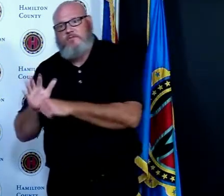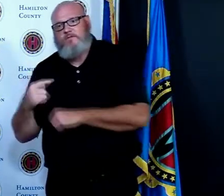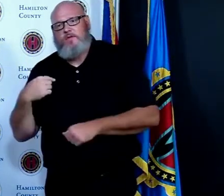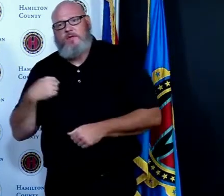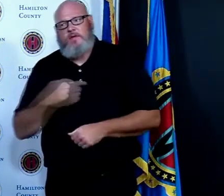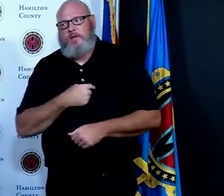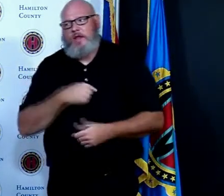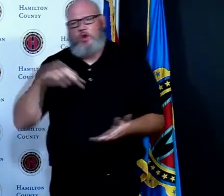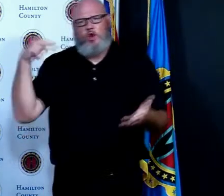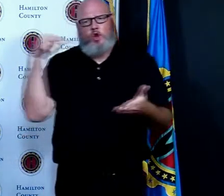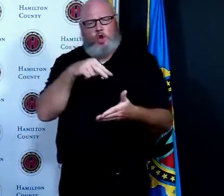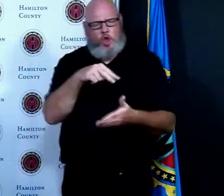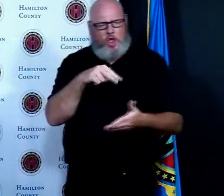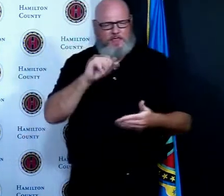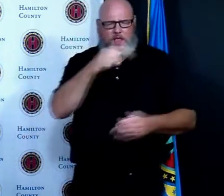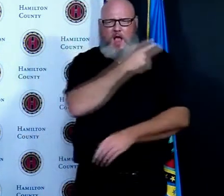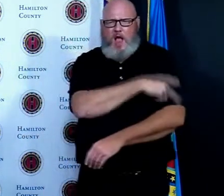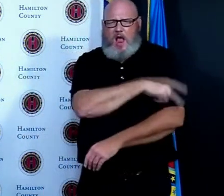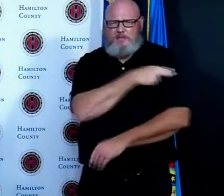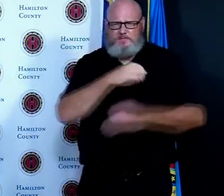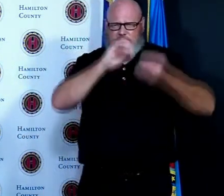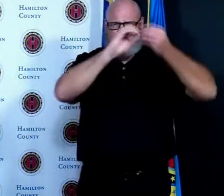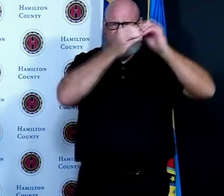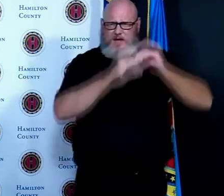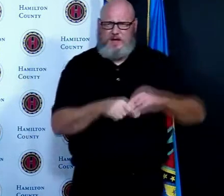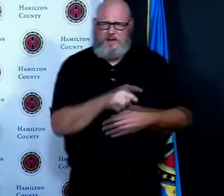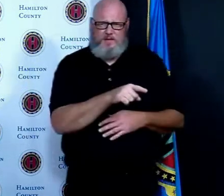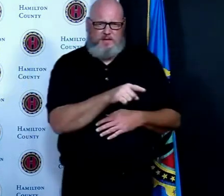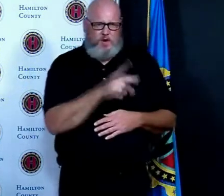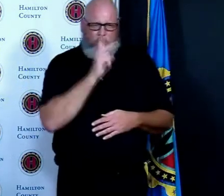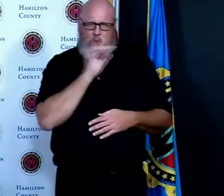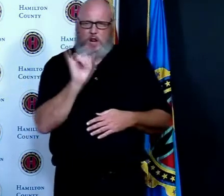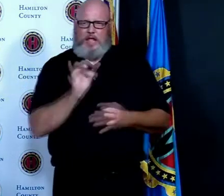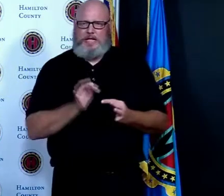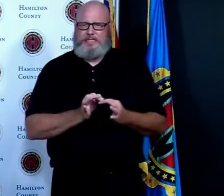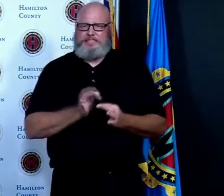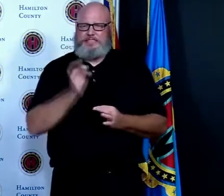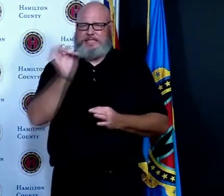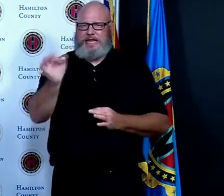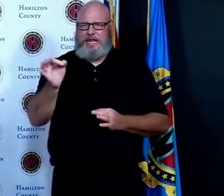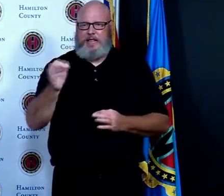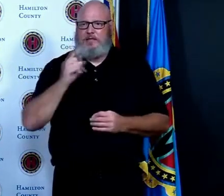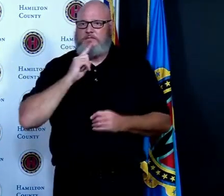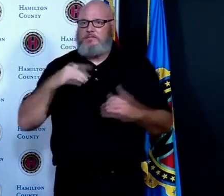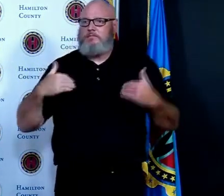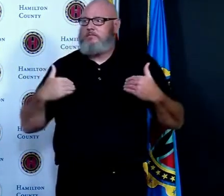and I understand there's a lag in finalization of that it looks like the hospitalizations are pretty